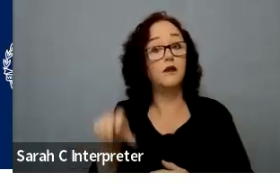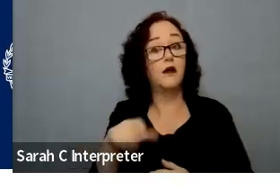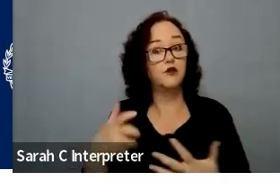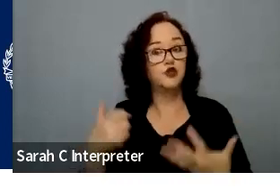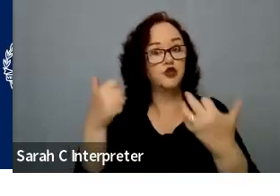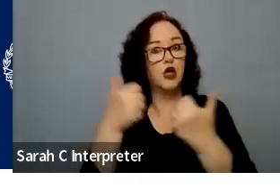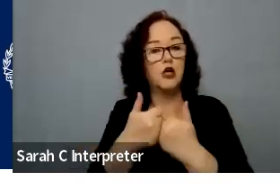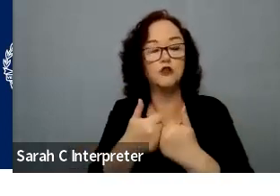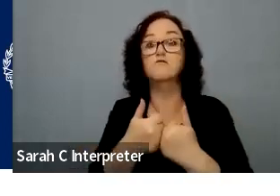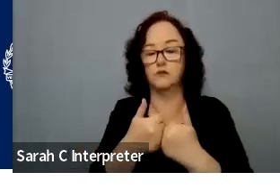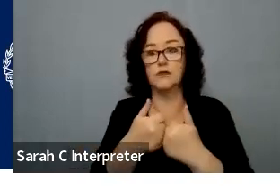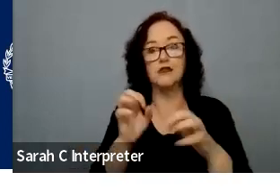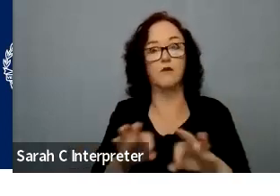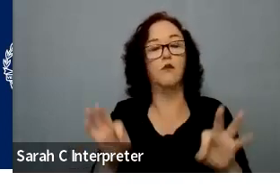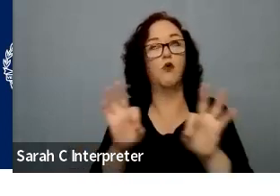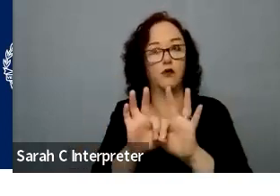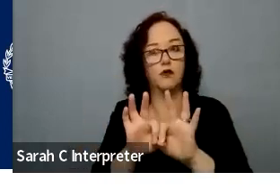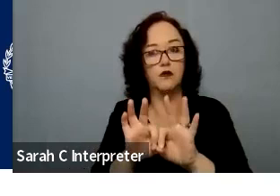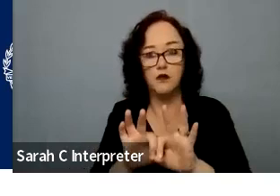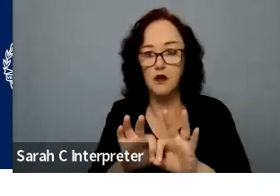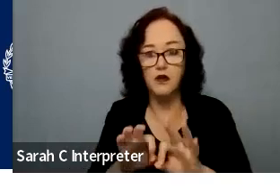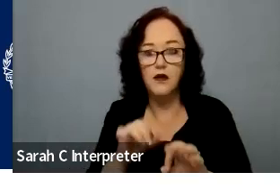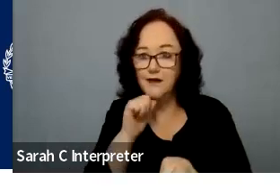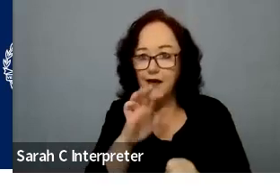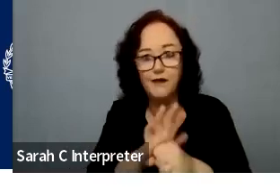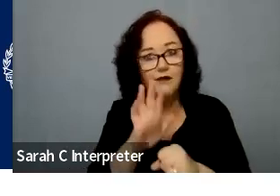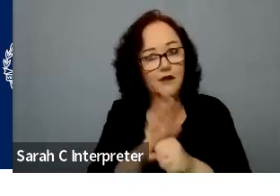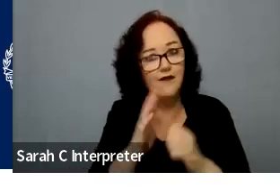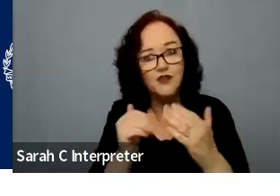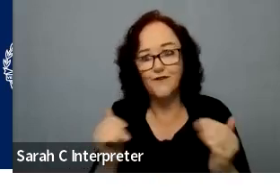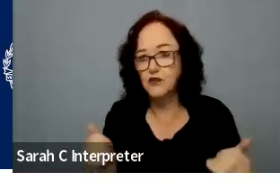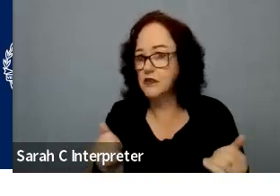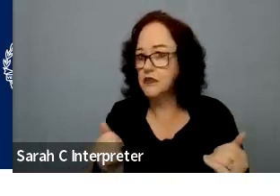lack of diversity, and we couldn't do anything about the lack of diversity of students we did